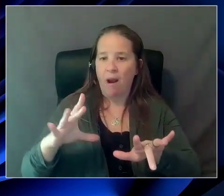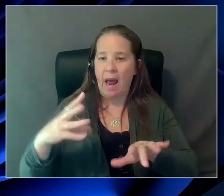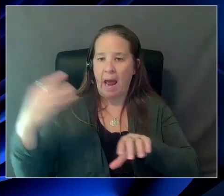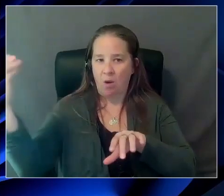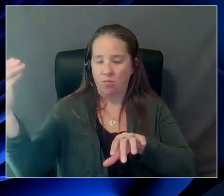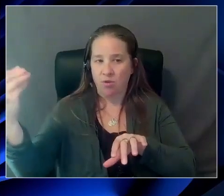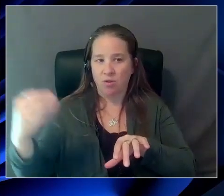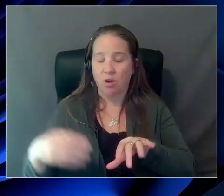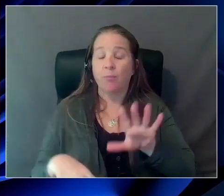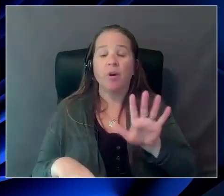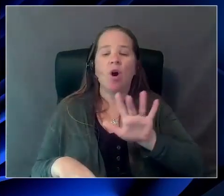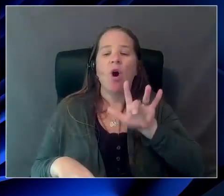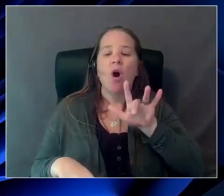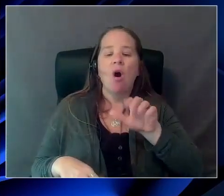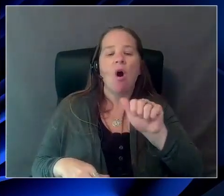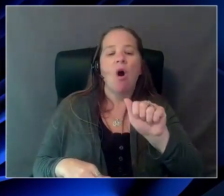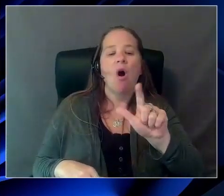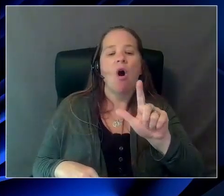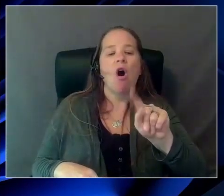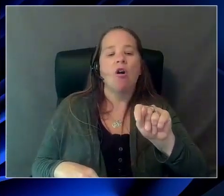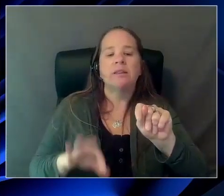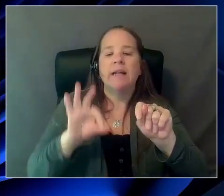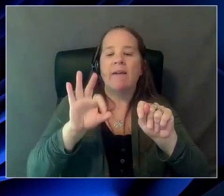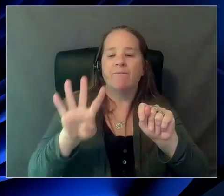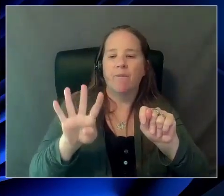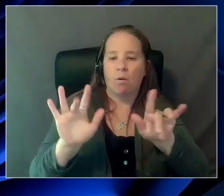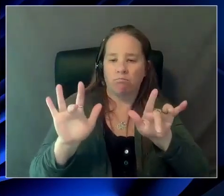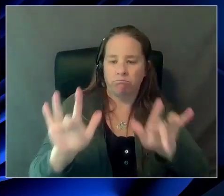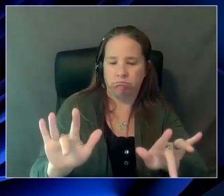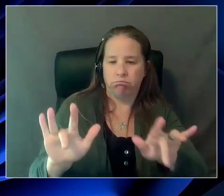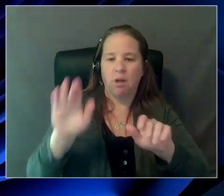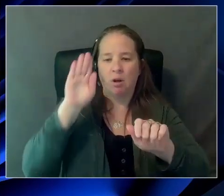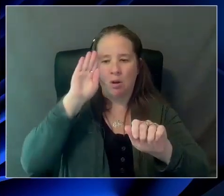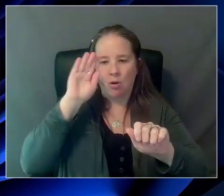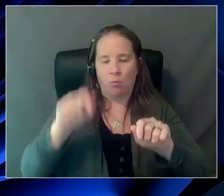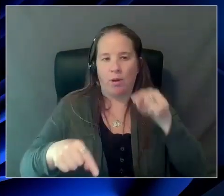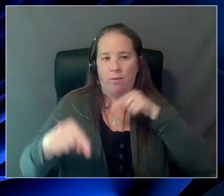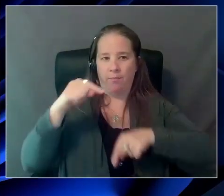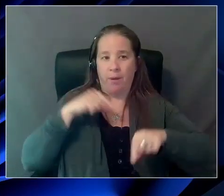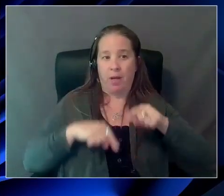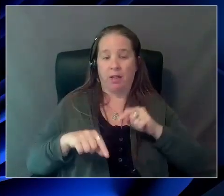and alt four to close out of the window. And then if you like the more full teams experience,